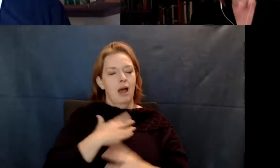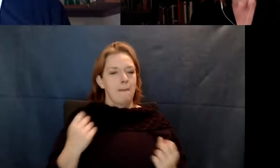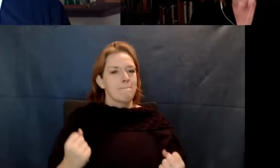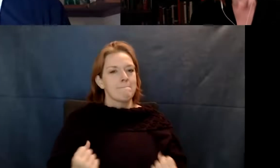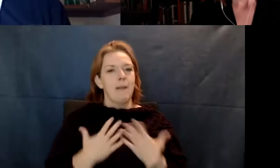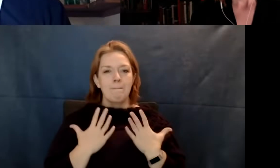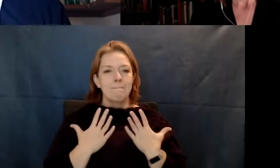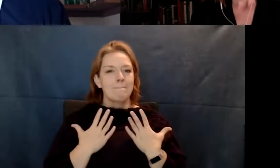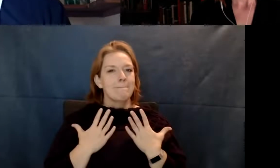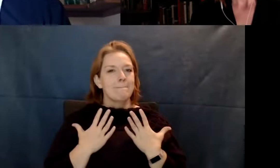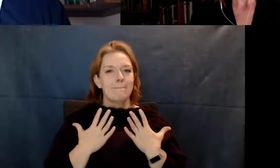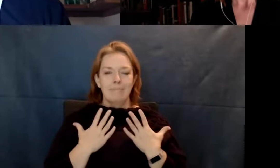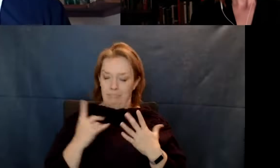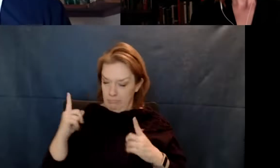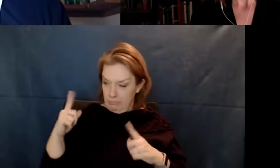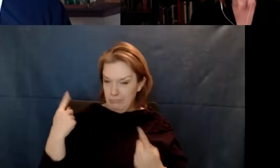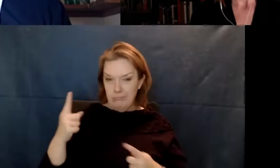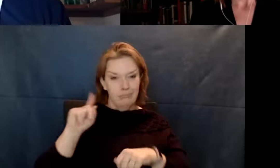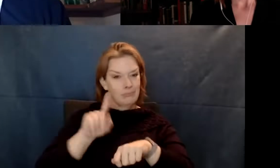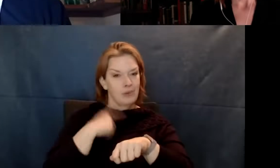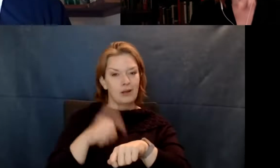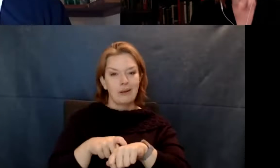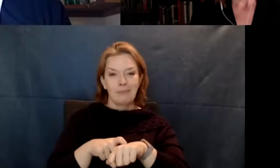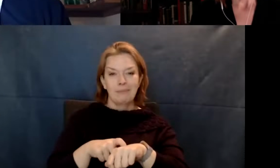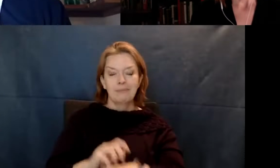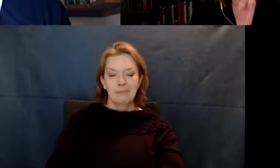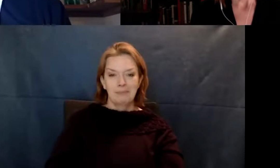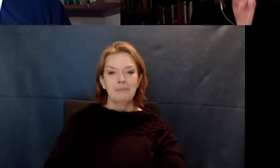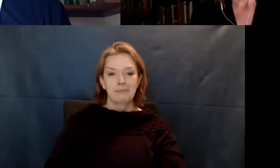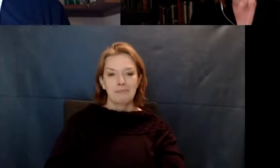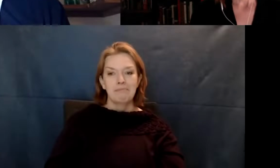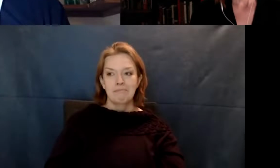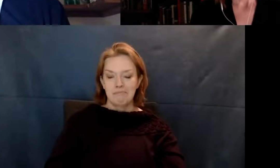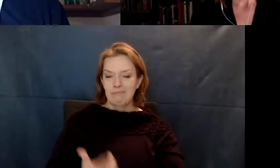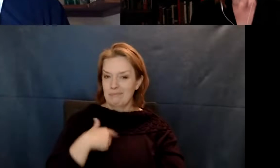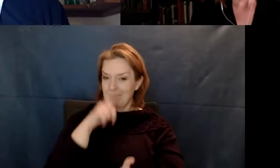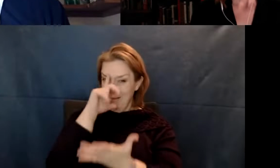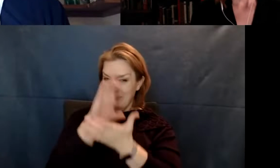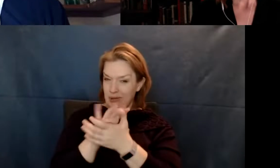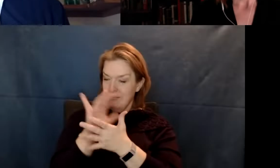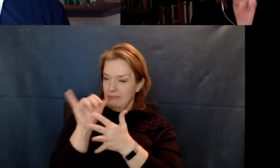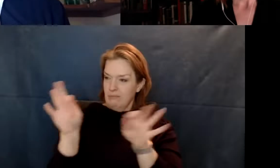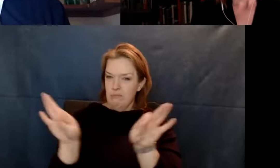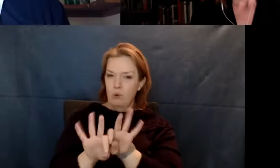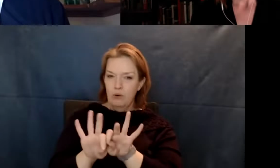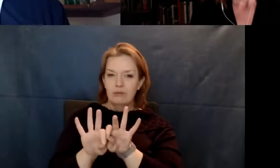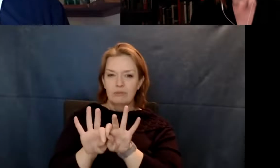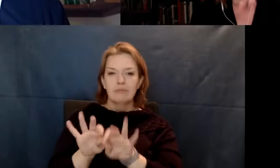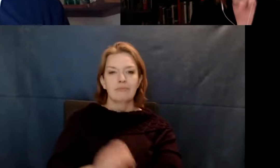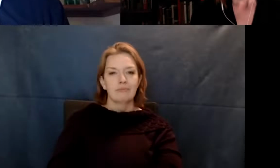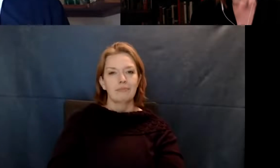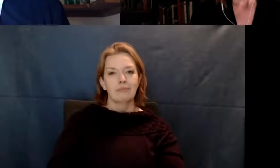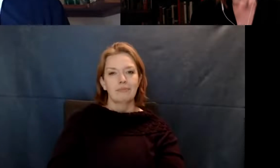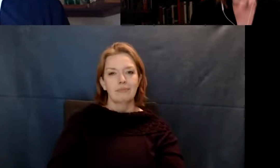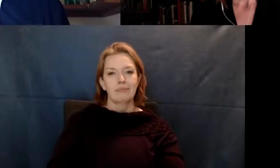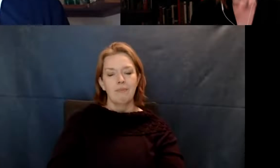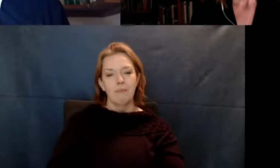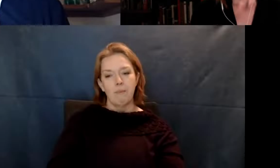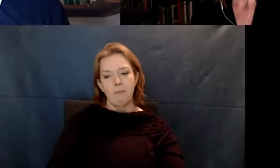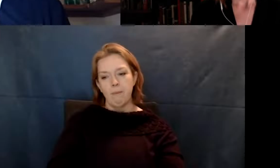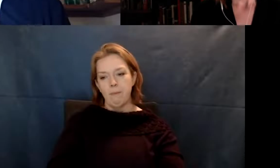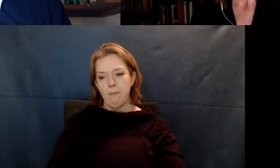I believe in it and, you know, once I've got it, once I've got you know that starter phrase